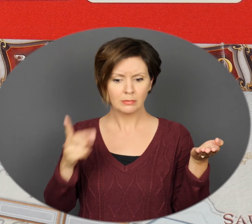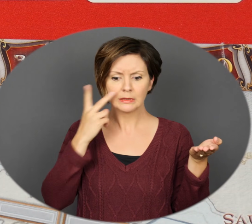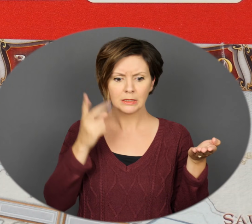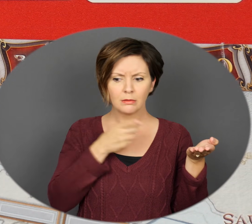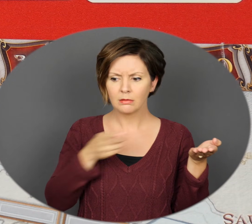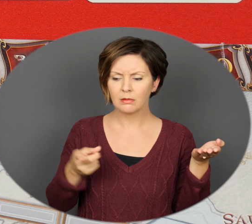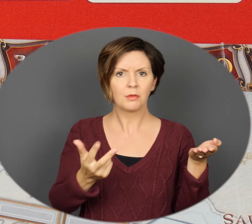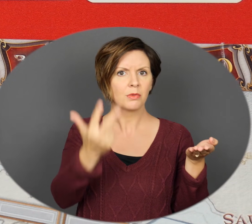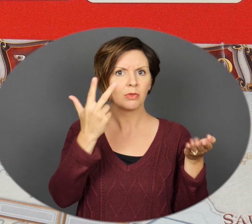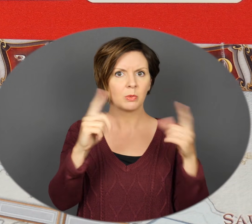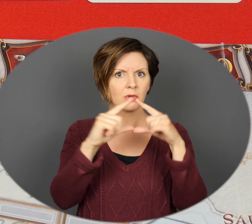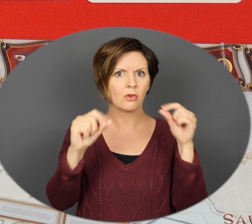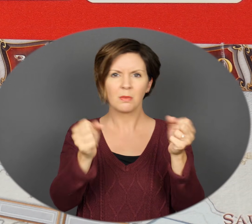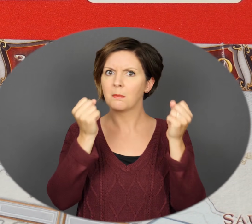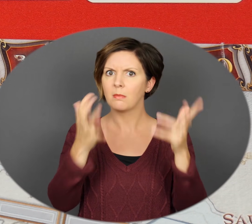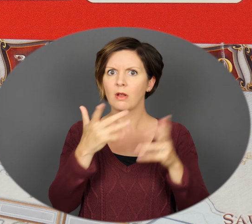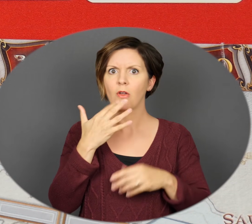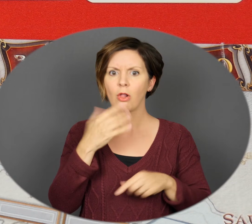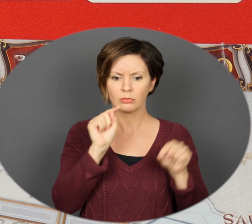three of the five face-up cards are these